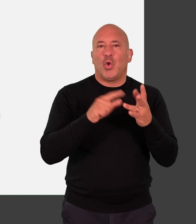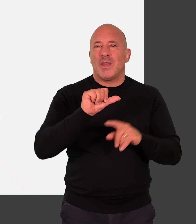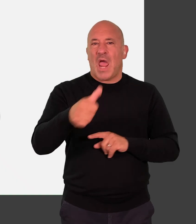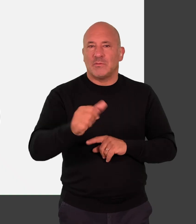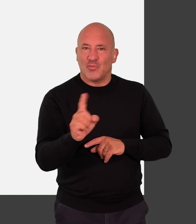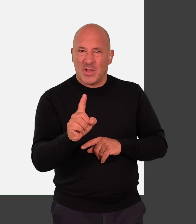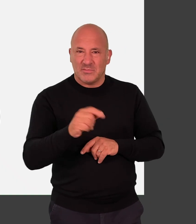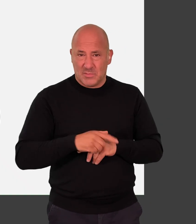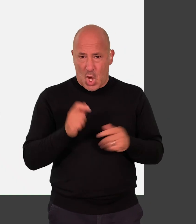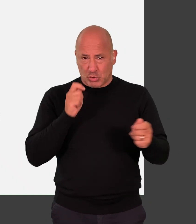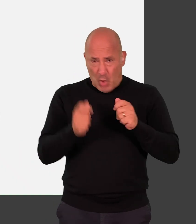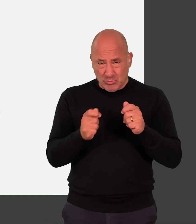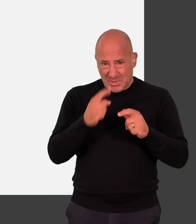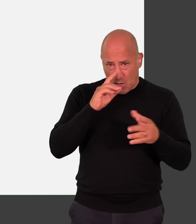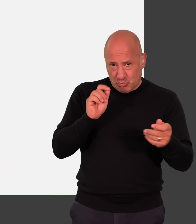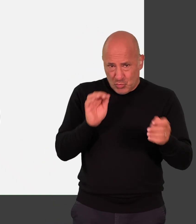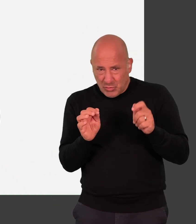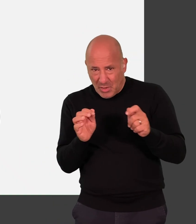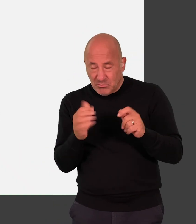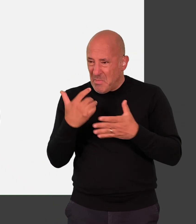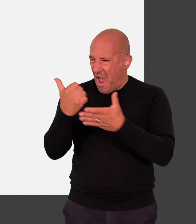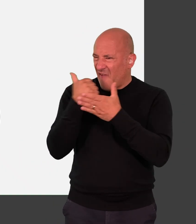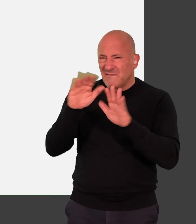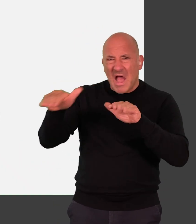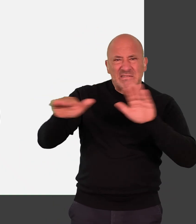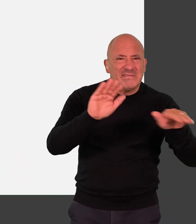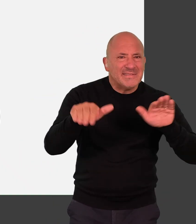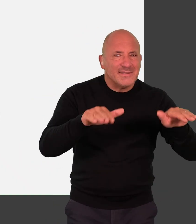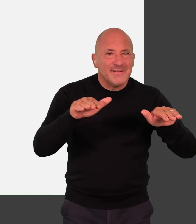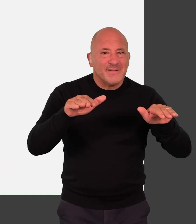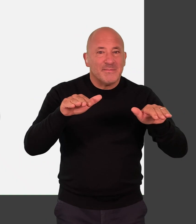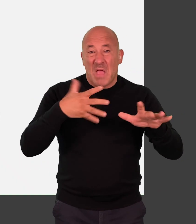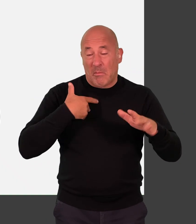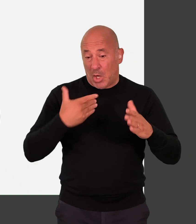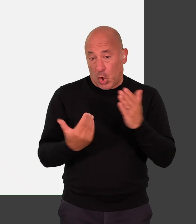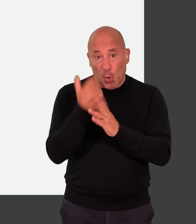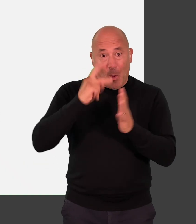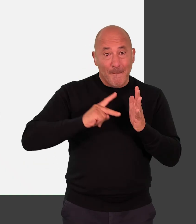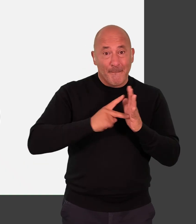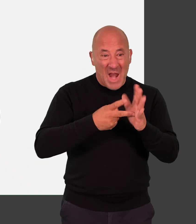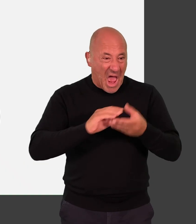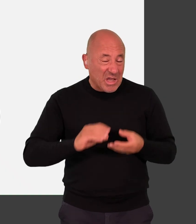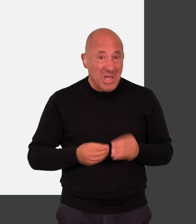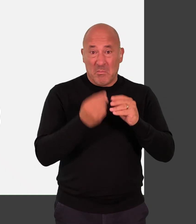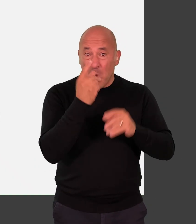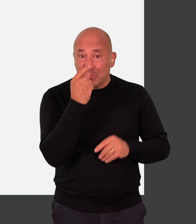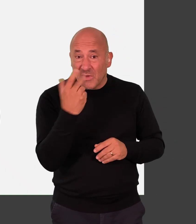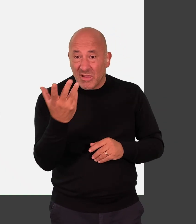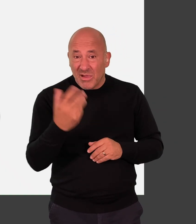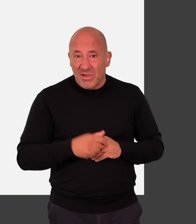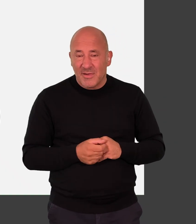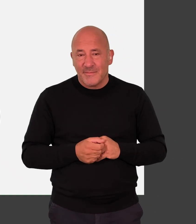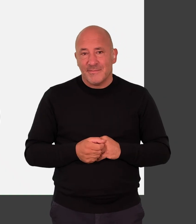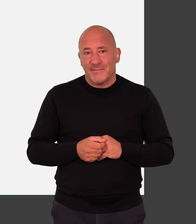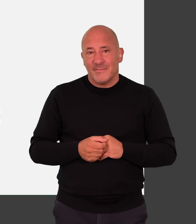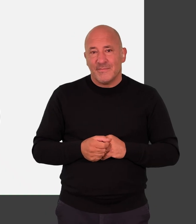Adjustments can be made, advice may be sought, a new plan possibly created.